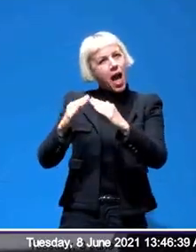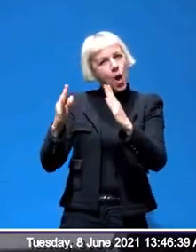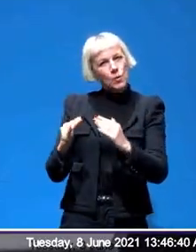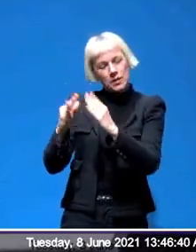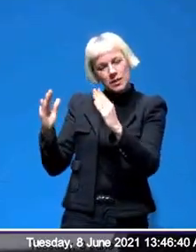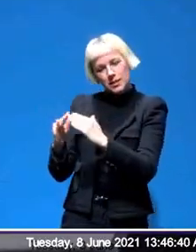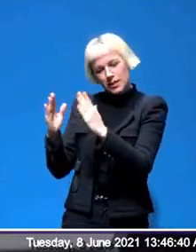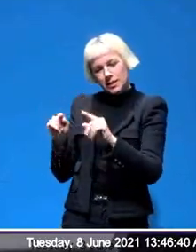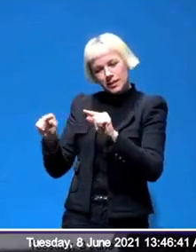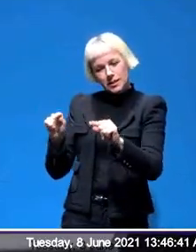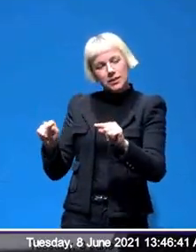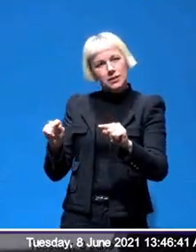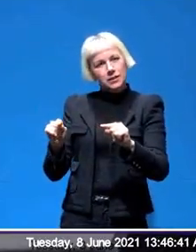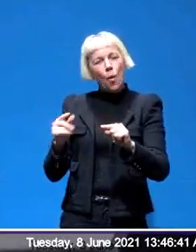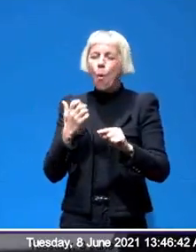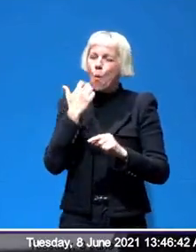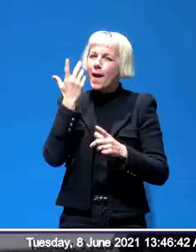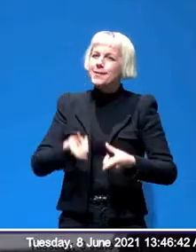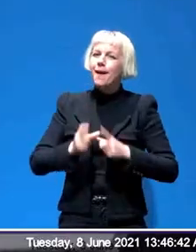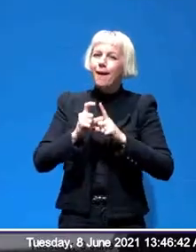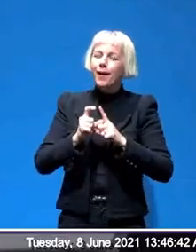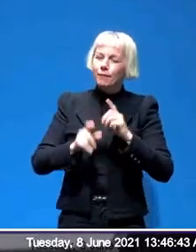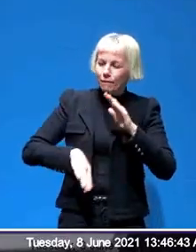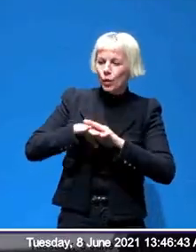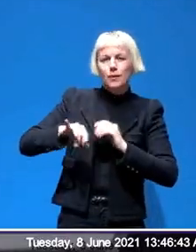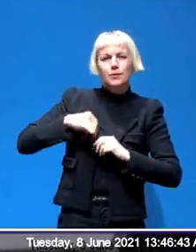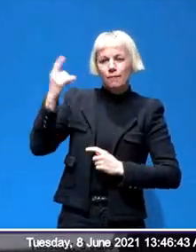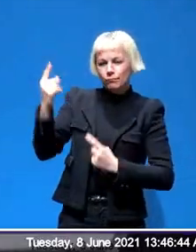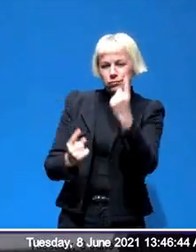It was always a struggle to have -- - because it was two defined sections,